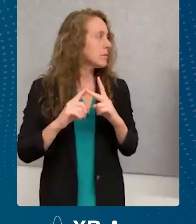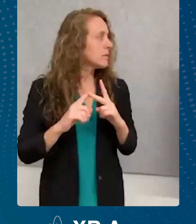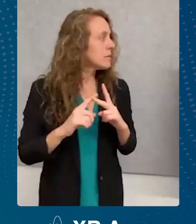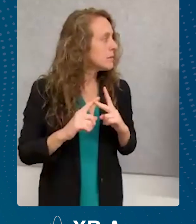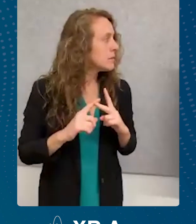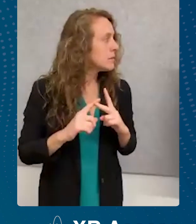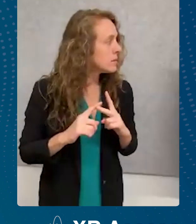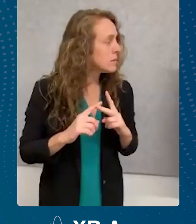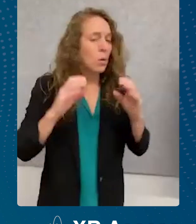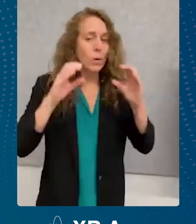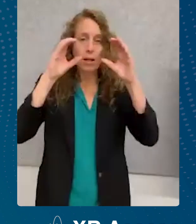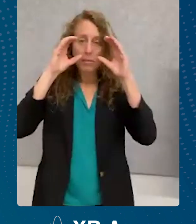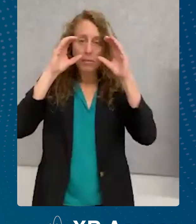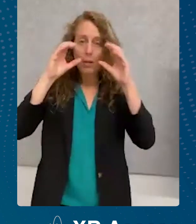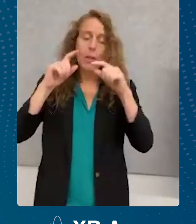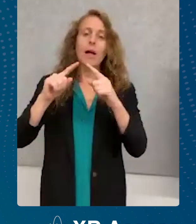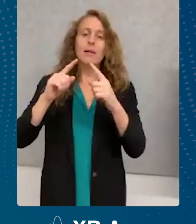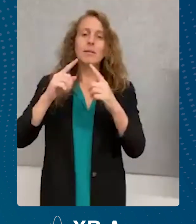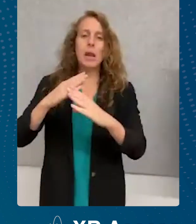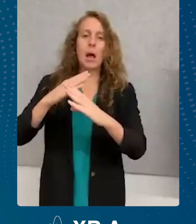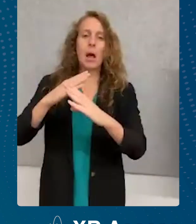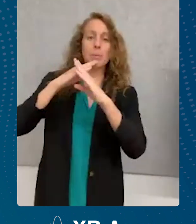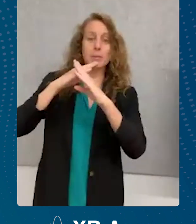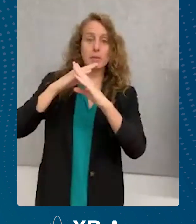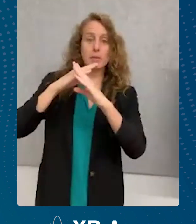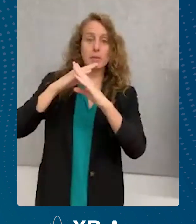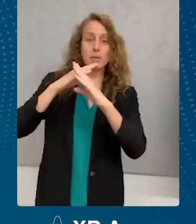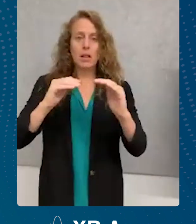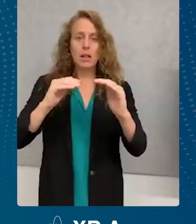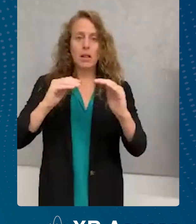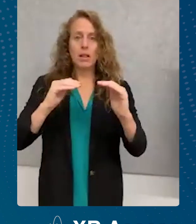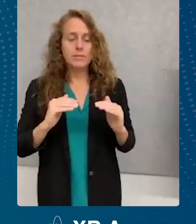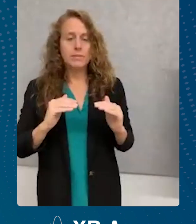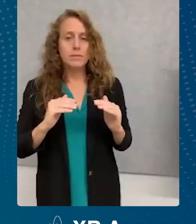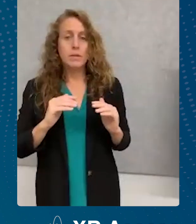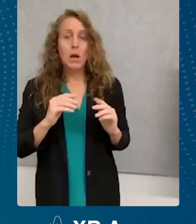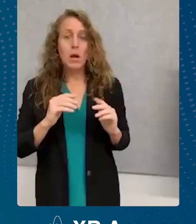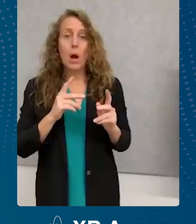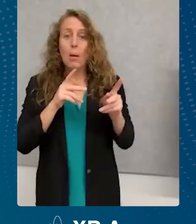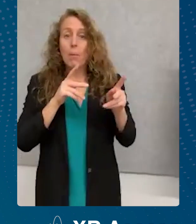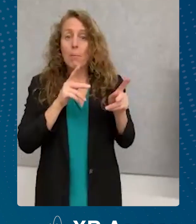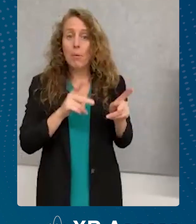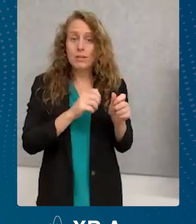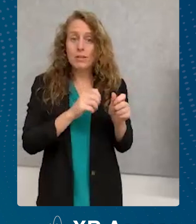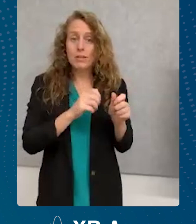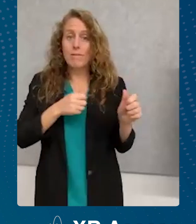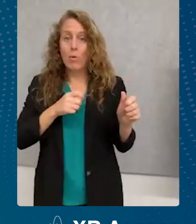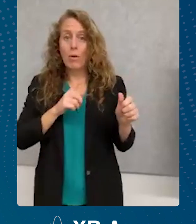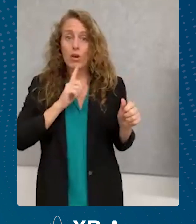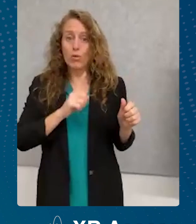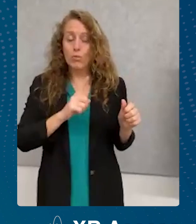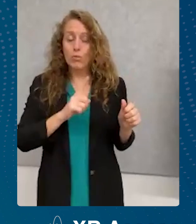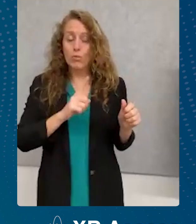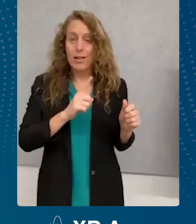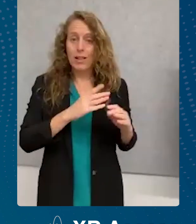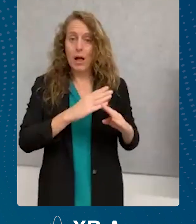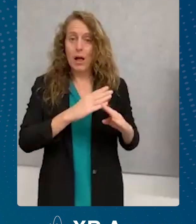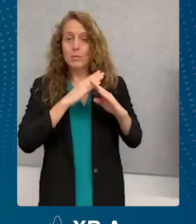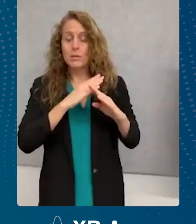obstacle, a person avoiding a real obstacle and avoiding a holographic obstacle.